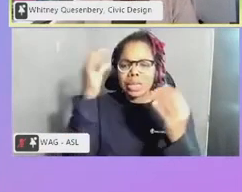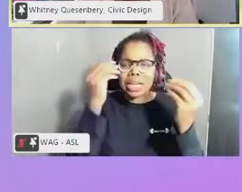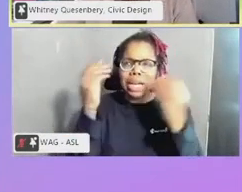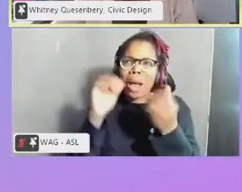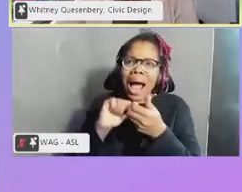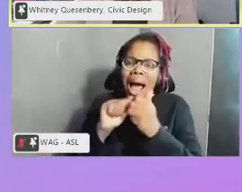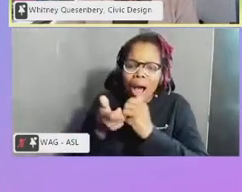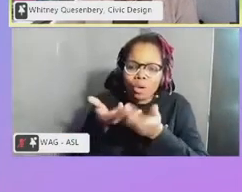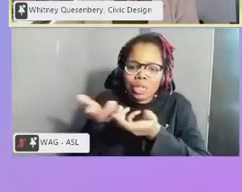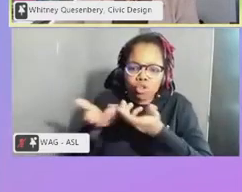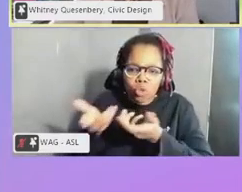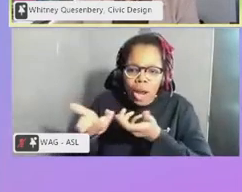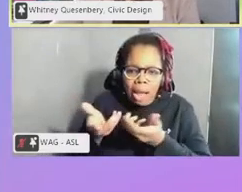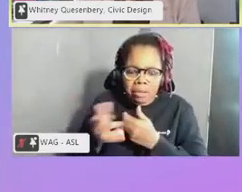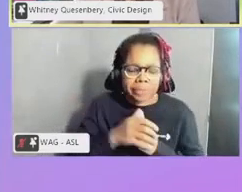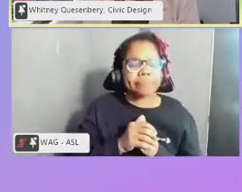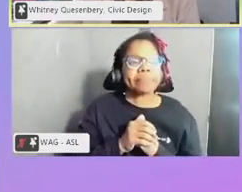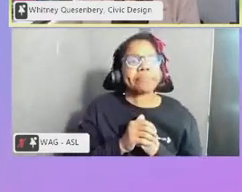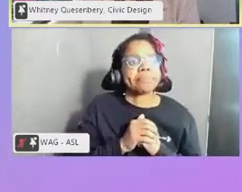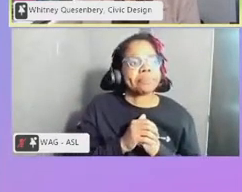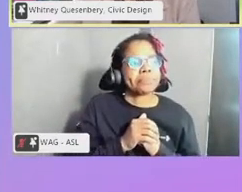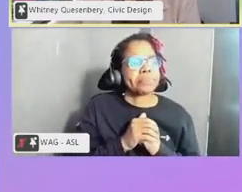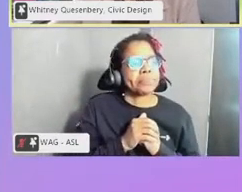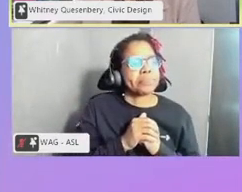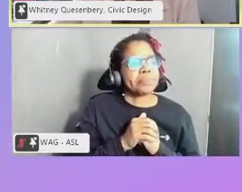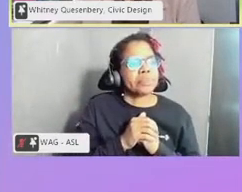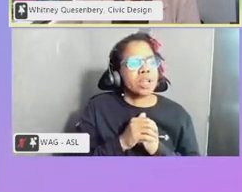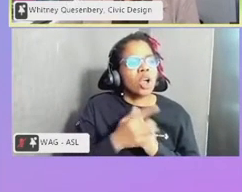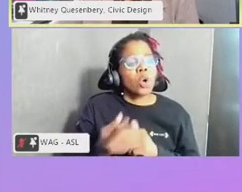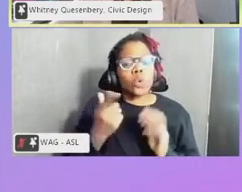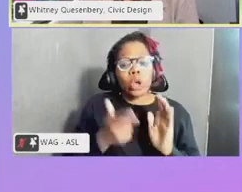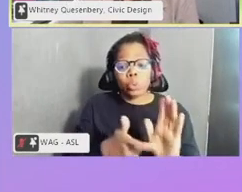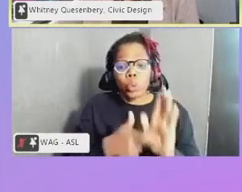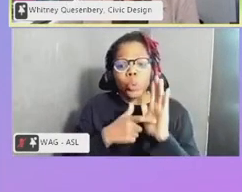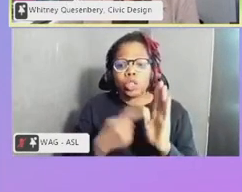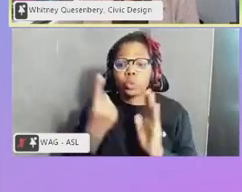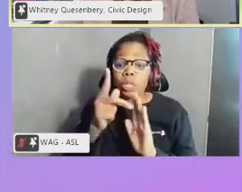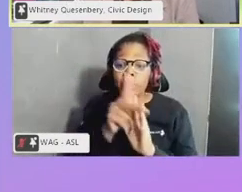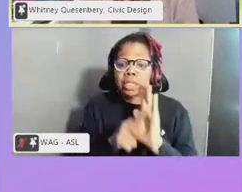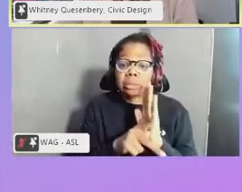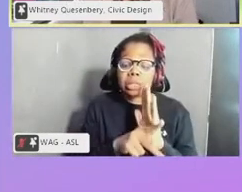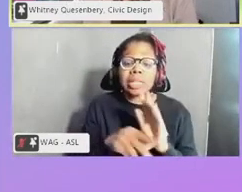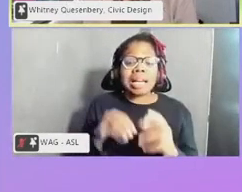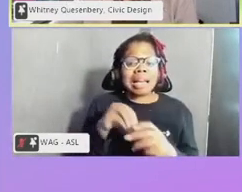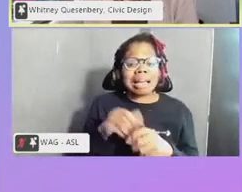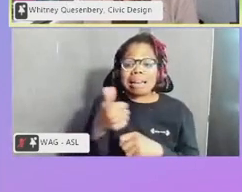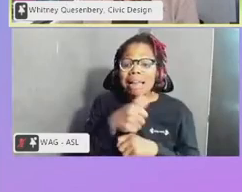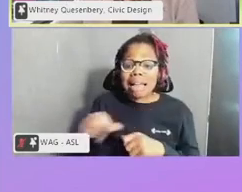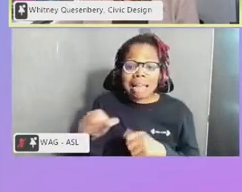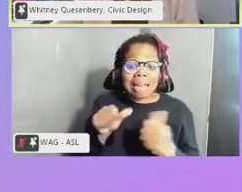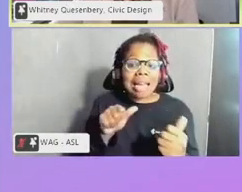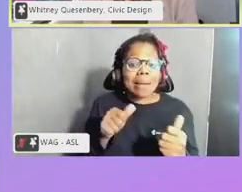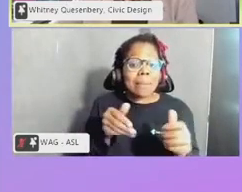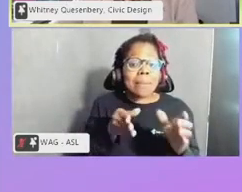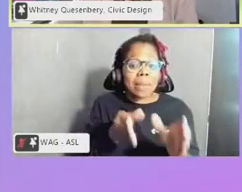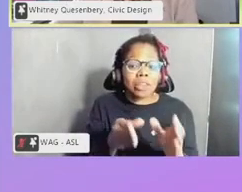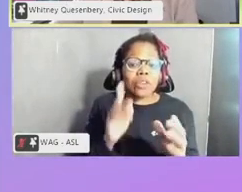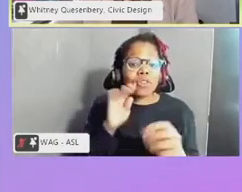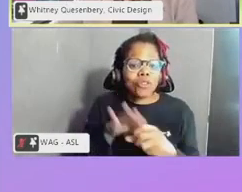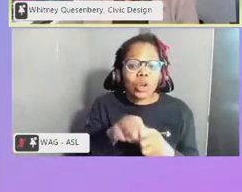floor space that is required. The other thing that we did was begin to think about modes of interaction, so one